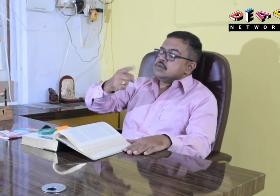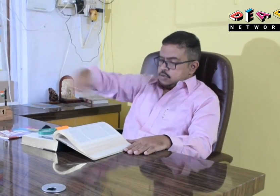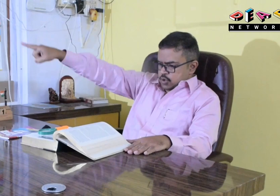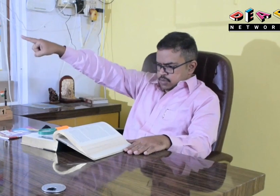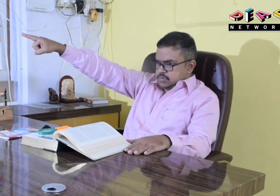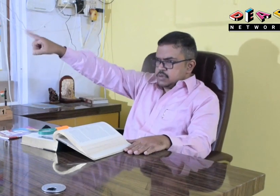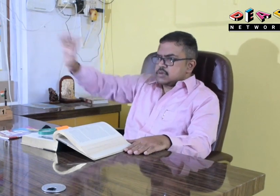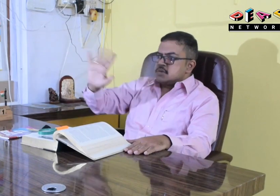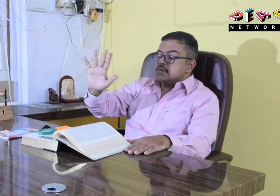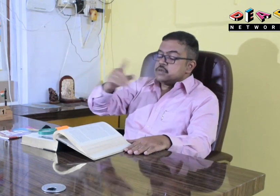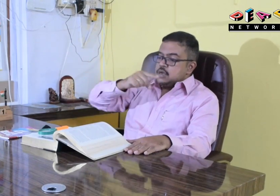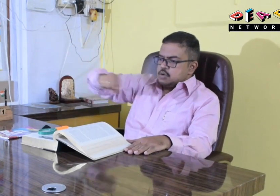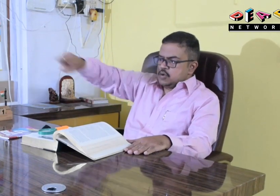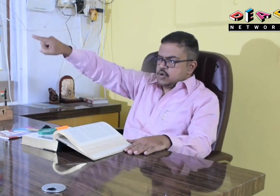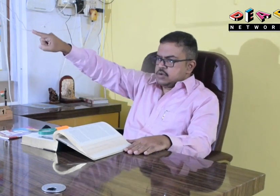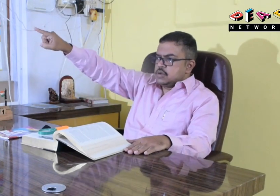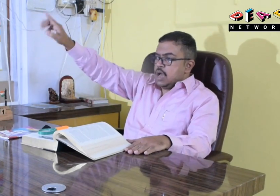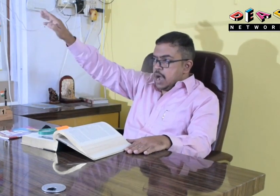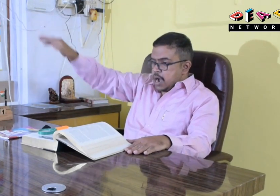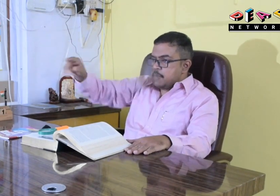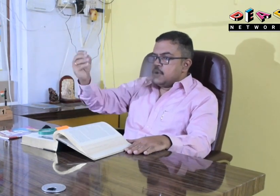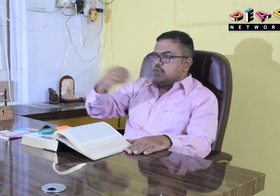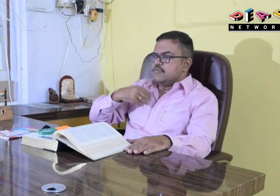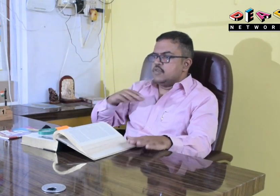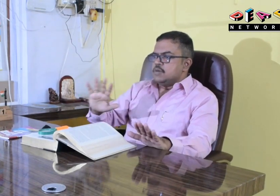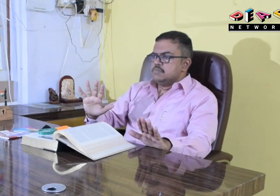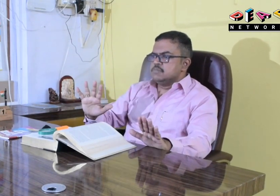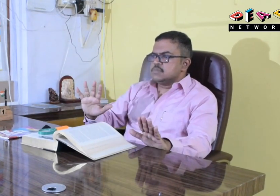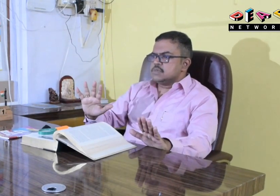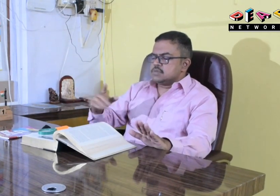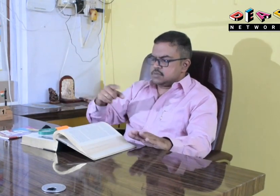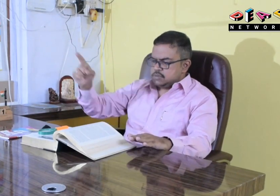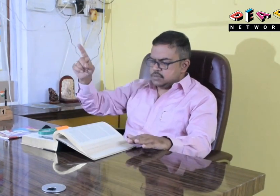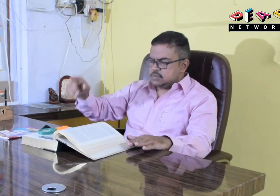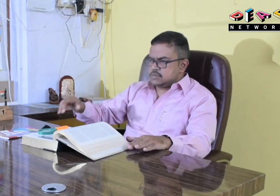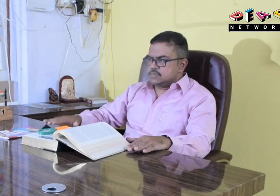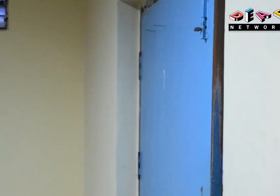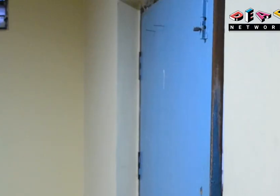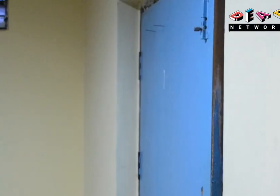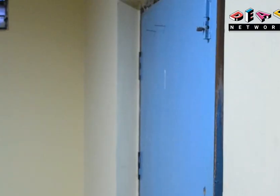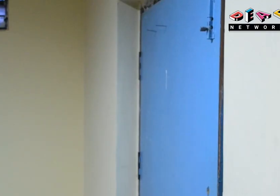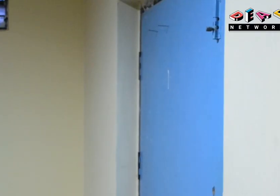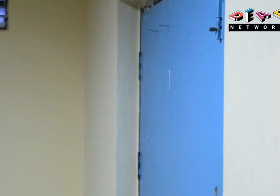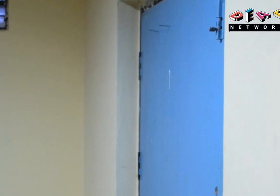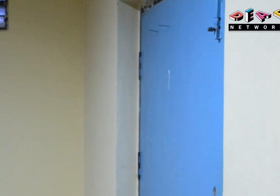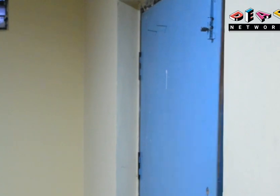So do again and make sure to knock the door (KNOCK KNOCK)